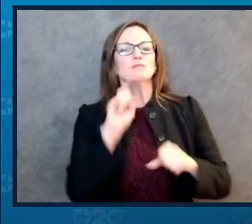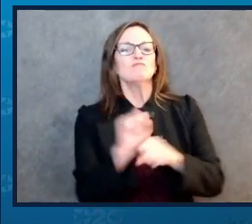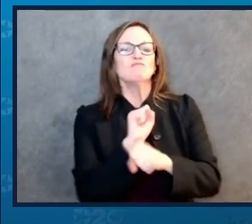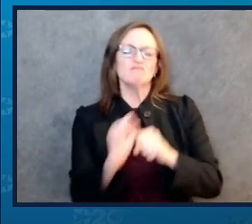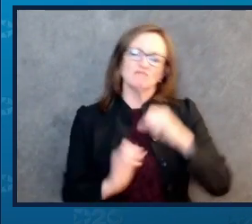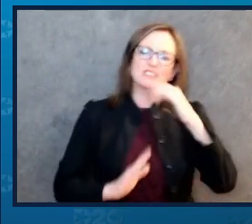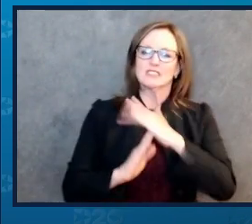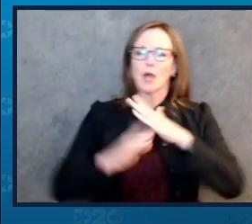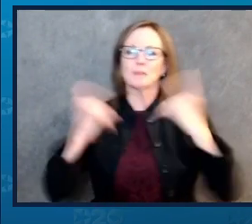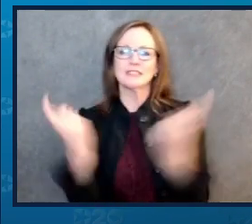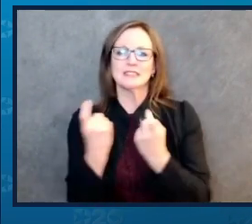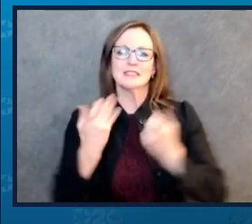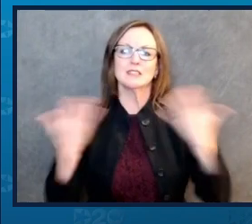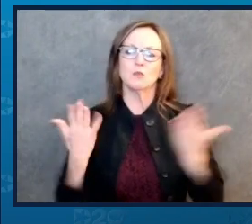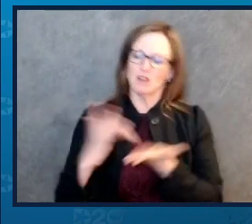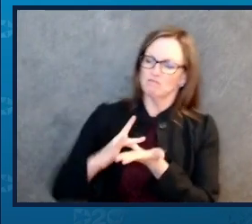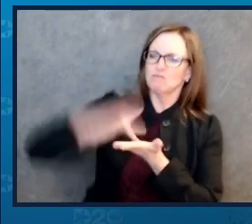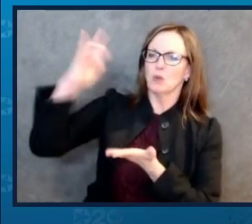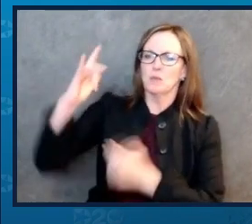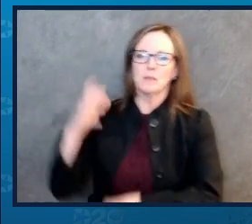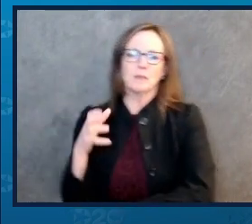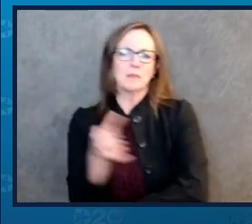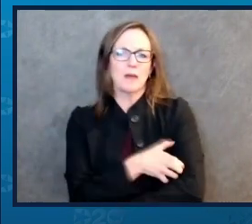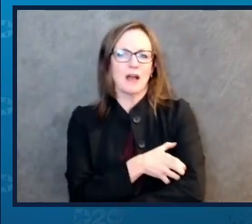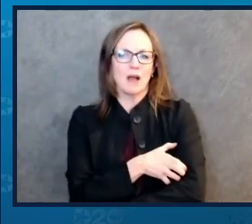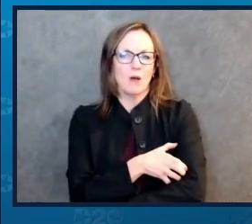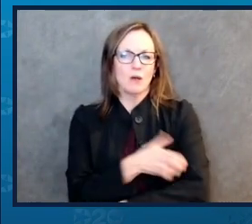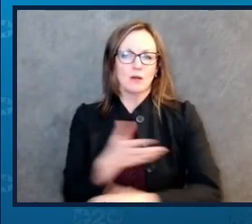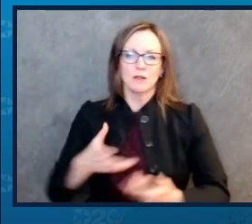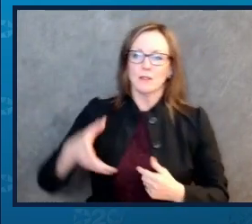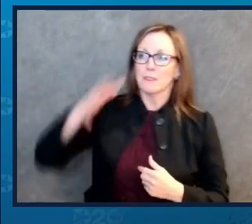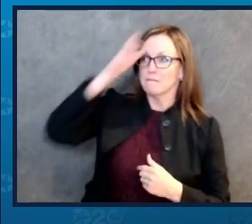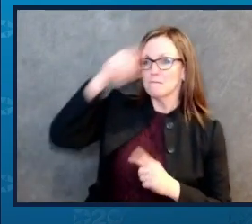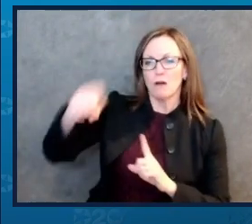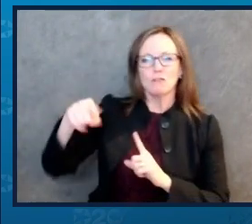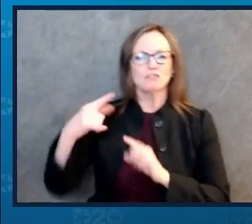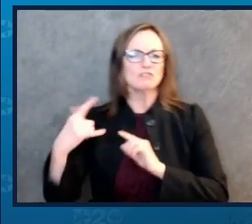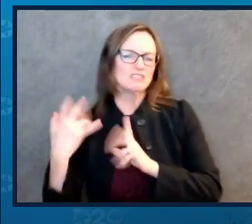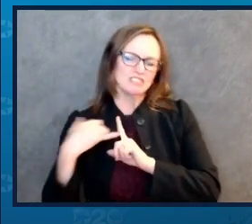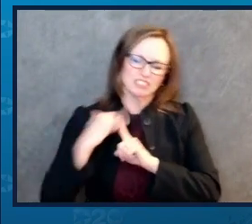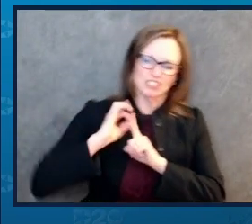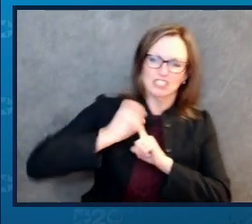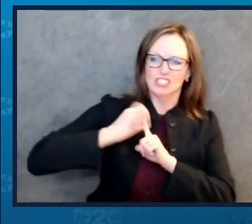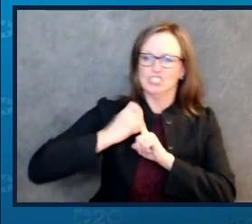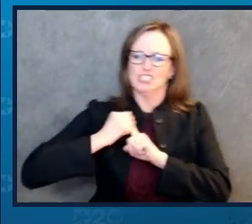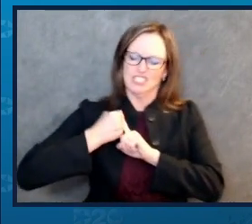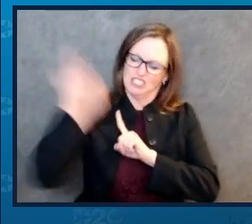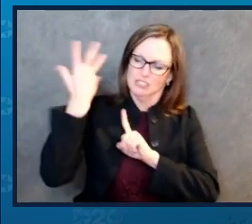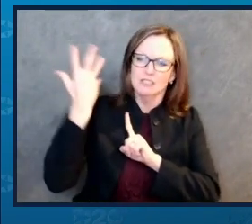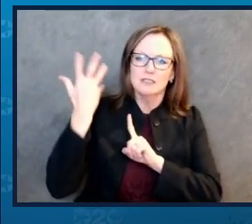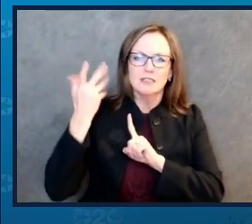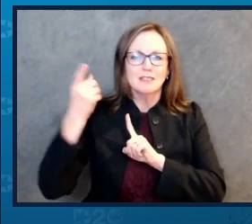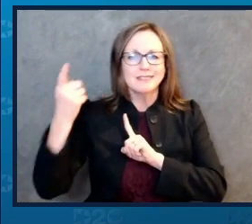STRONGER TAKESSED A TRAJ OF RETURN WITH THAT IS A REALLY GRAVE SIN.